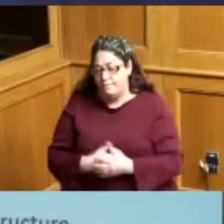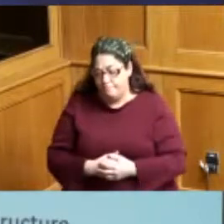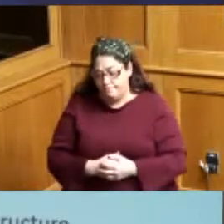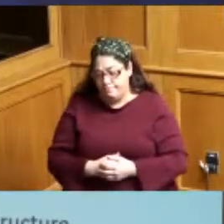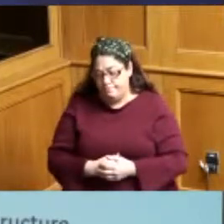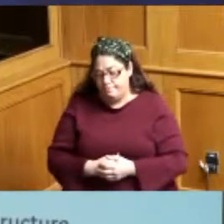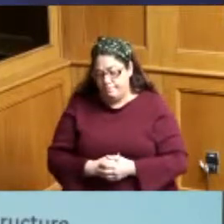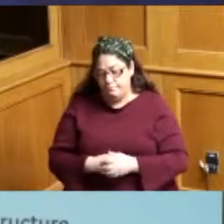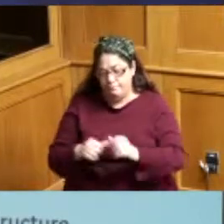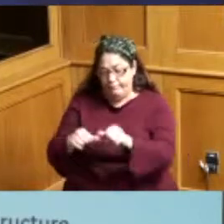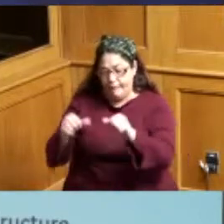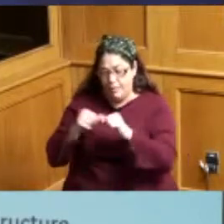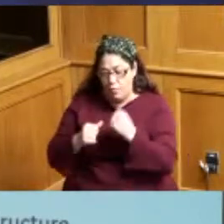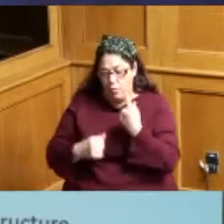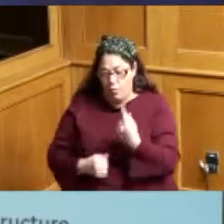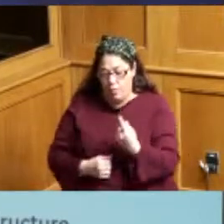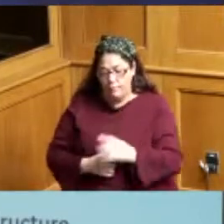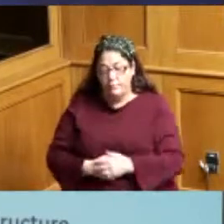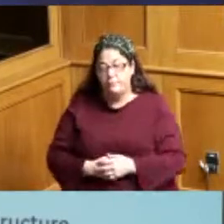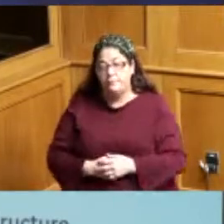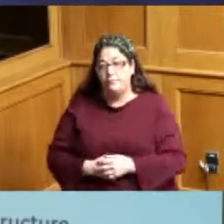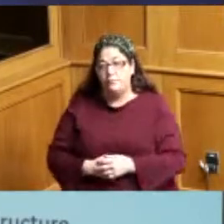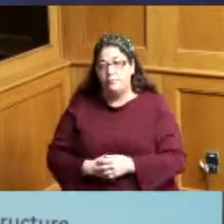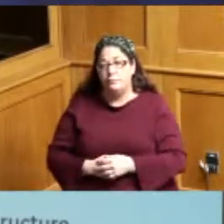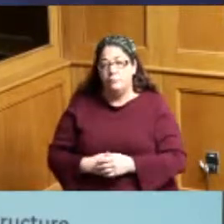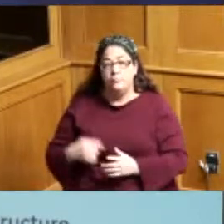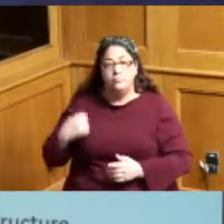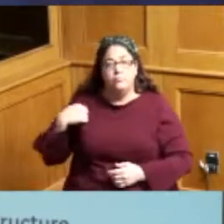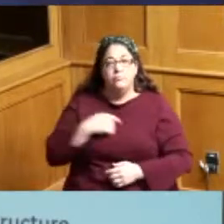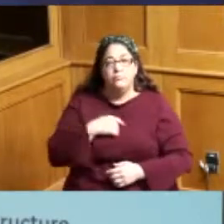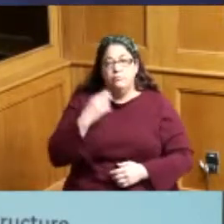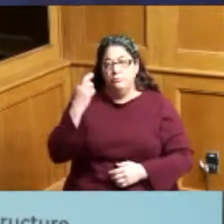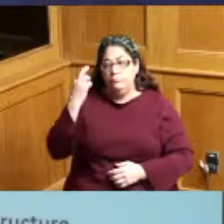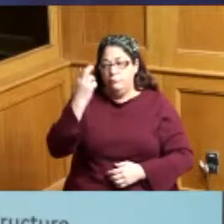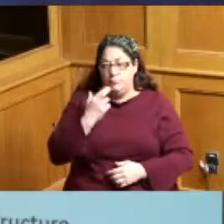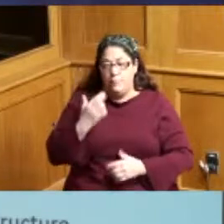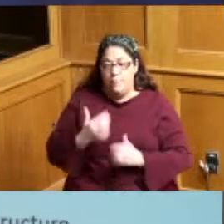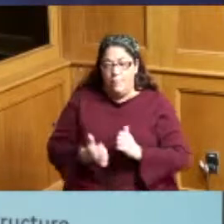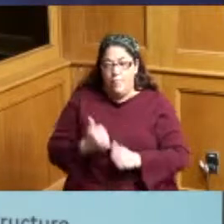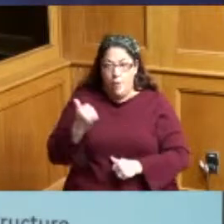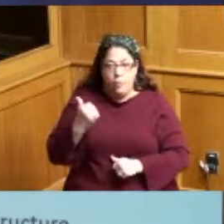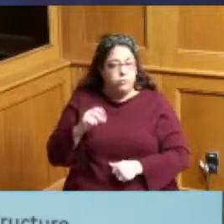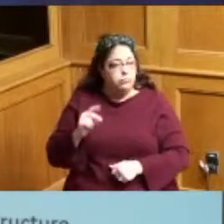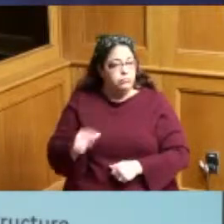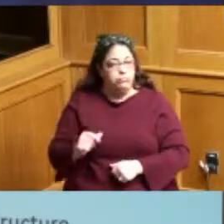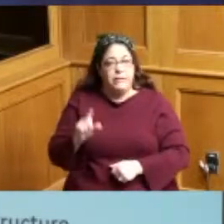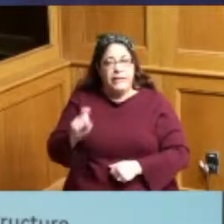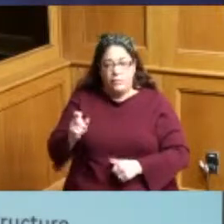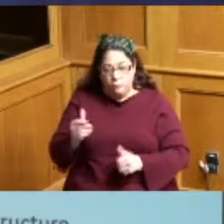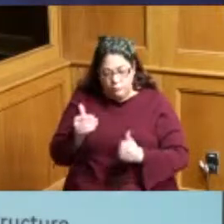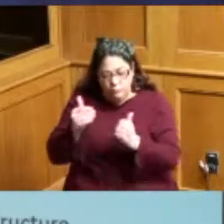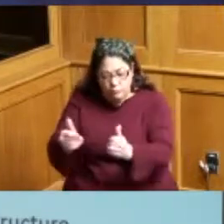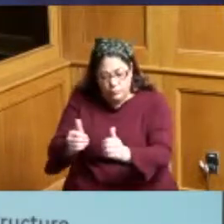we have as a group realized is the most immediate path forward to address the main intent of the